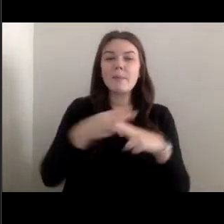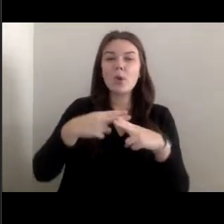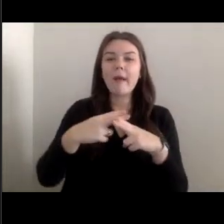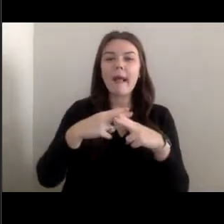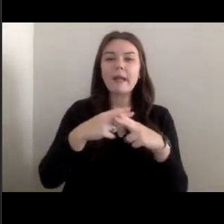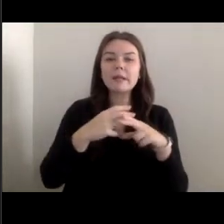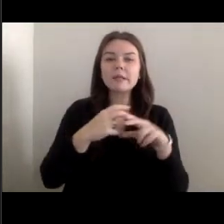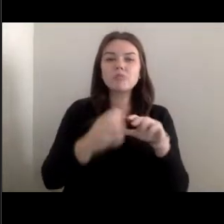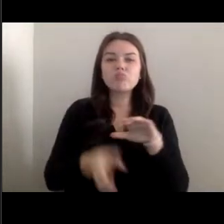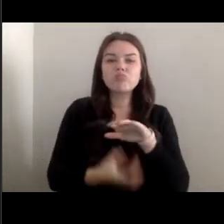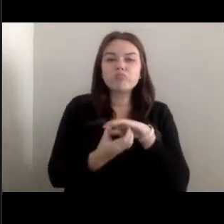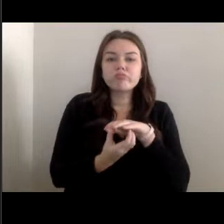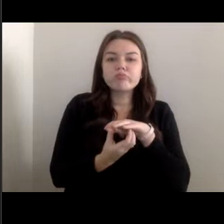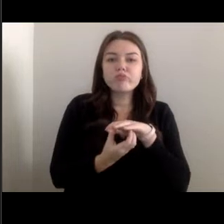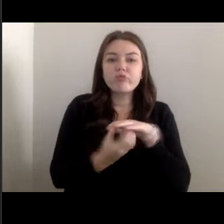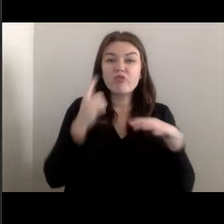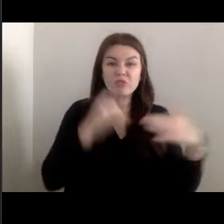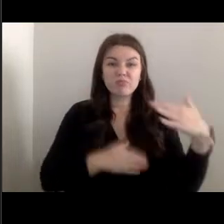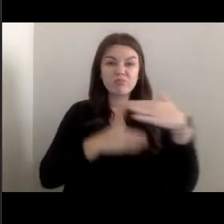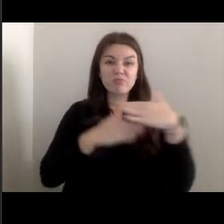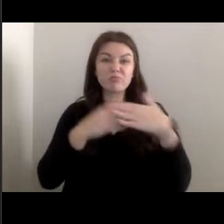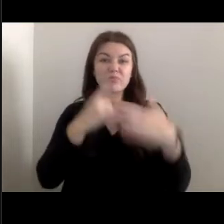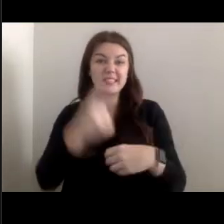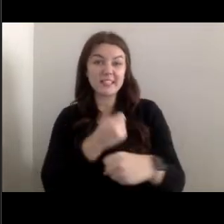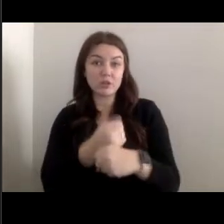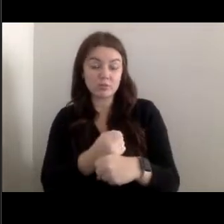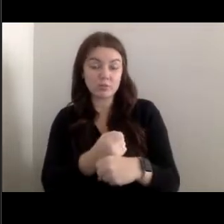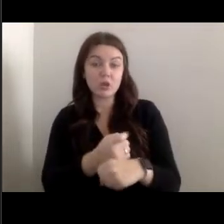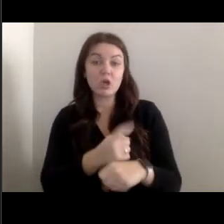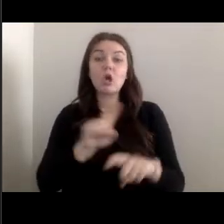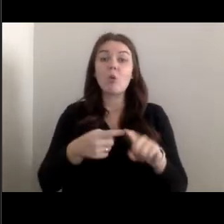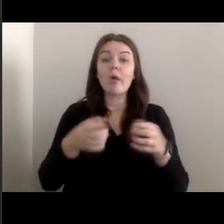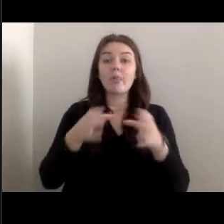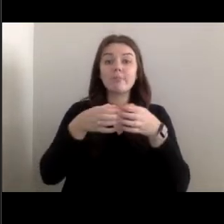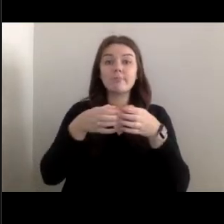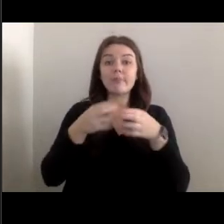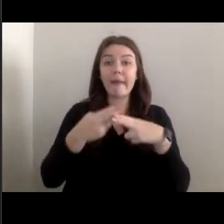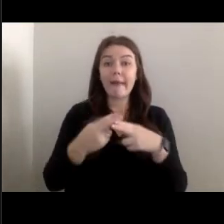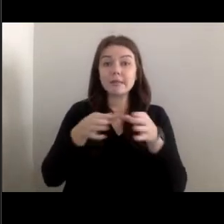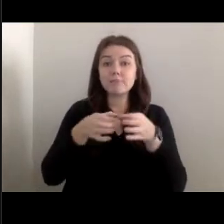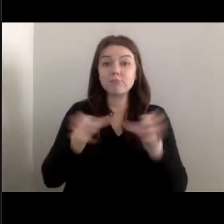And as soon as those eggs hatch, they hatch into what are called larvae.